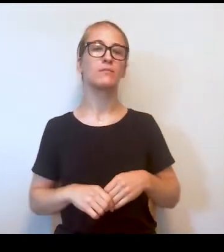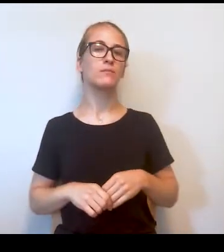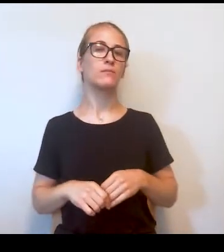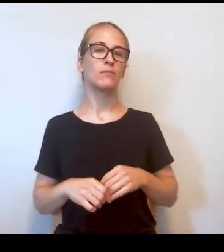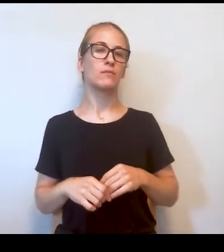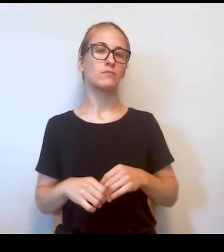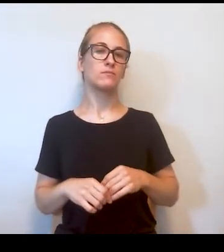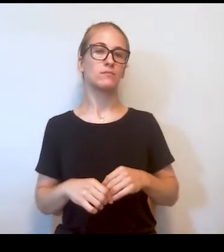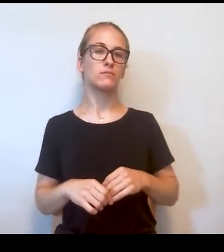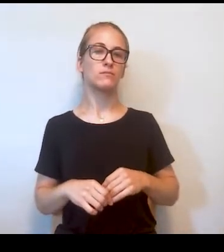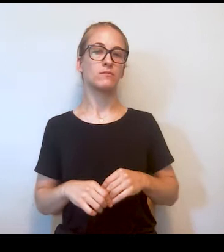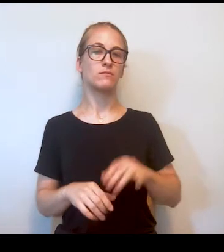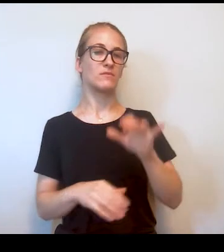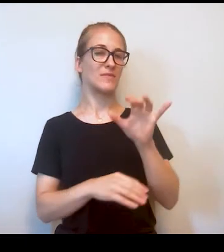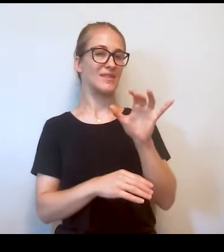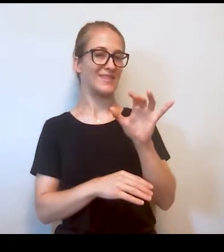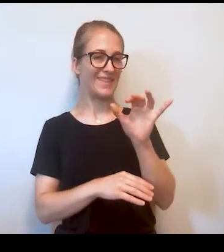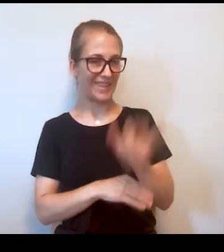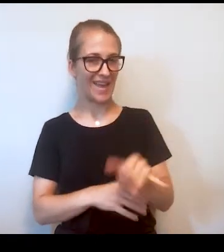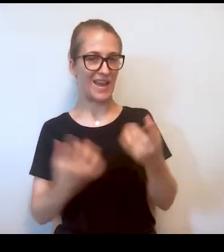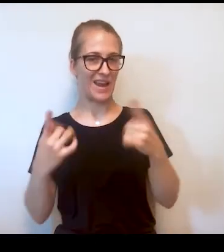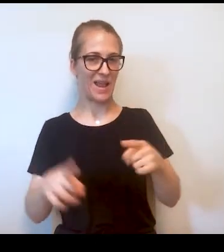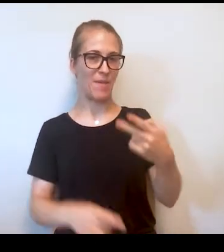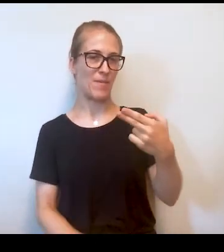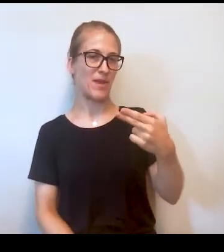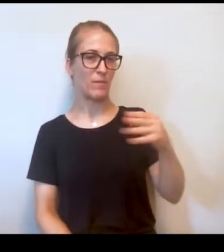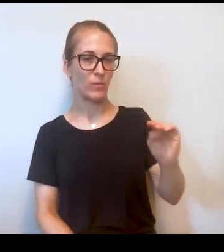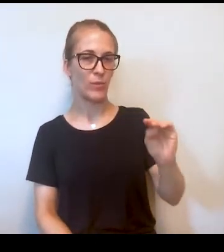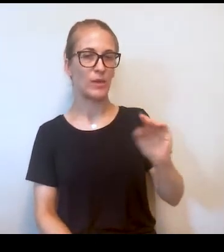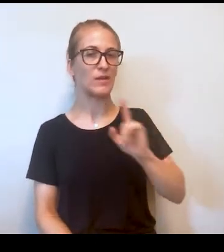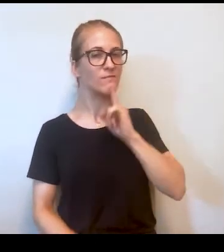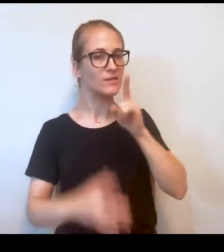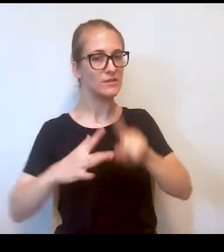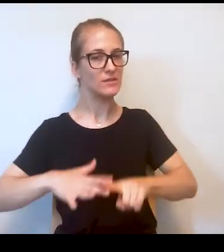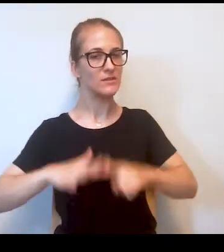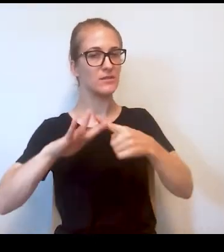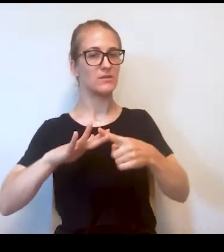That's when hypermobility started becoming medicalized.